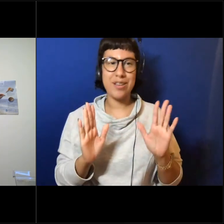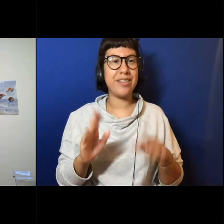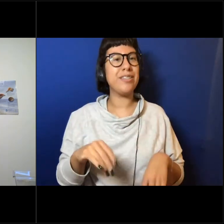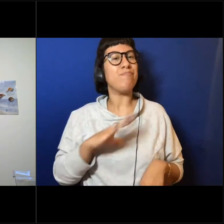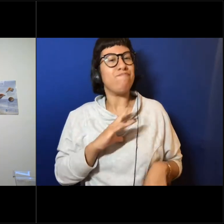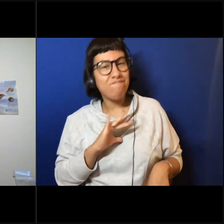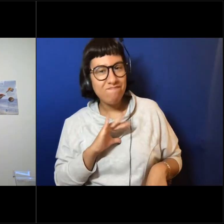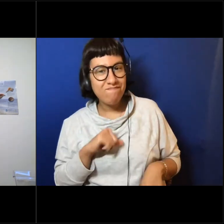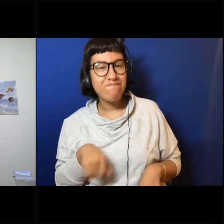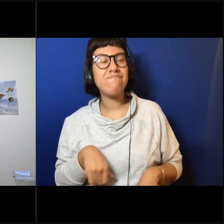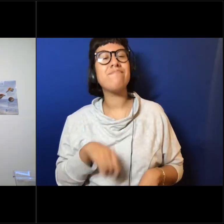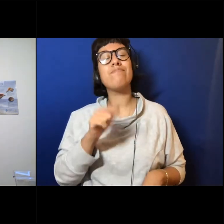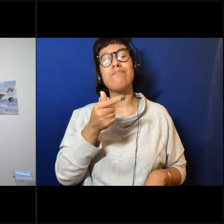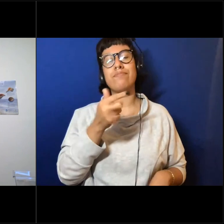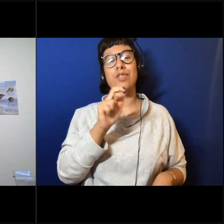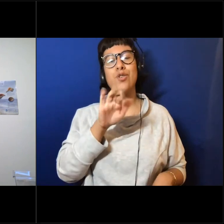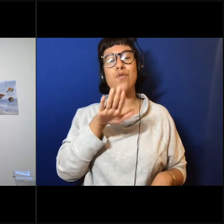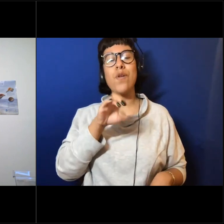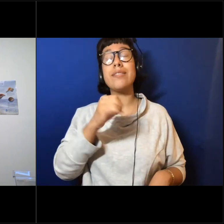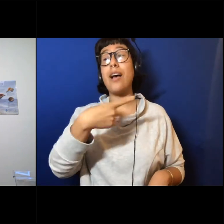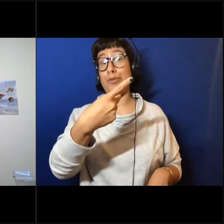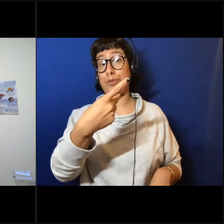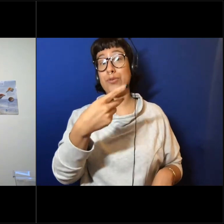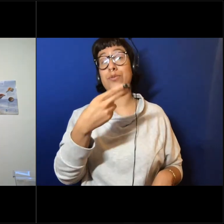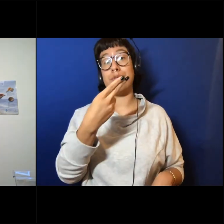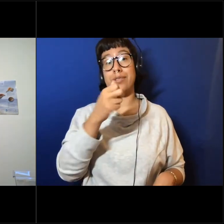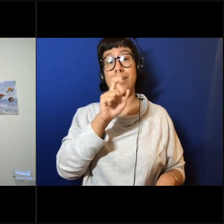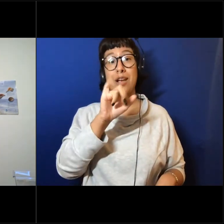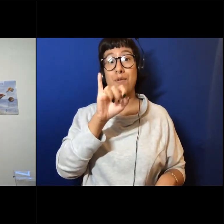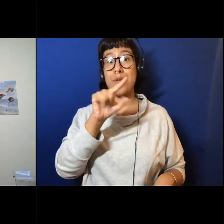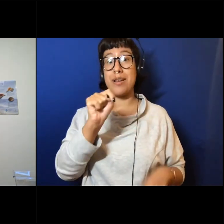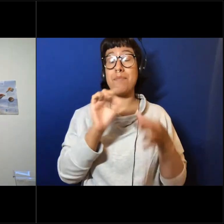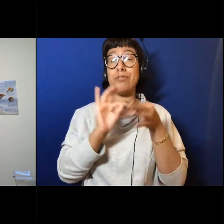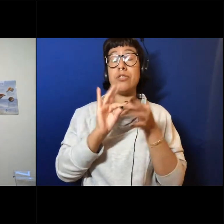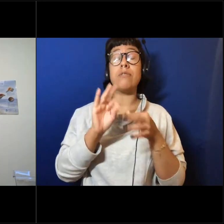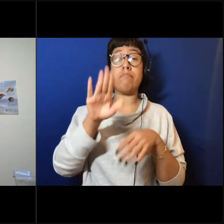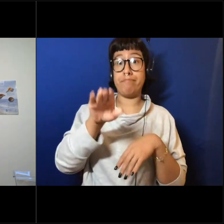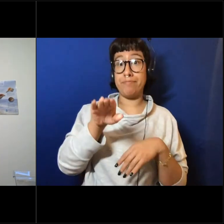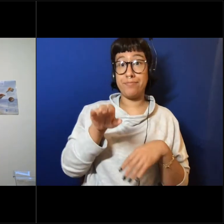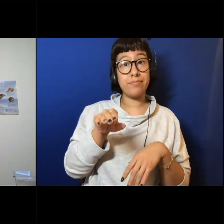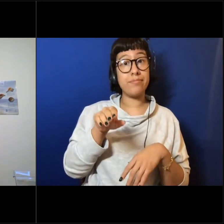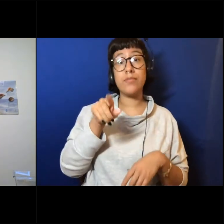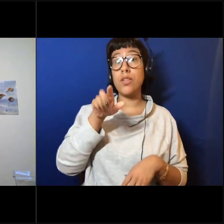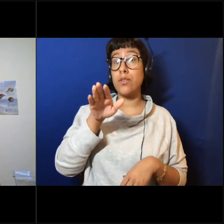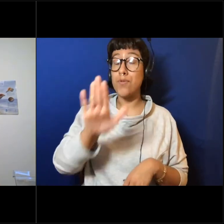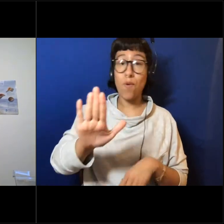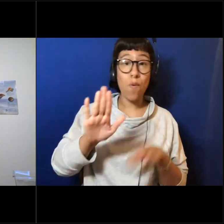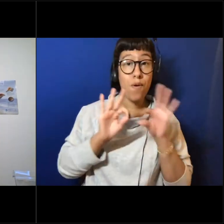I just want to say, Harriet and I chatted about this. If someone in your house got some oysters